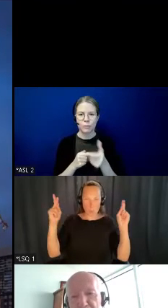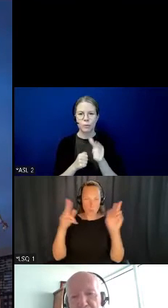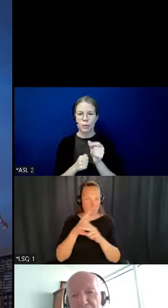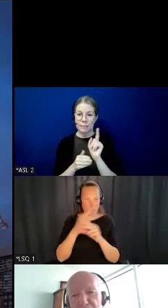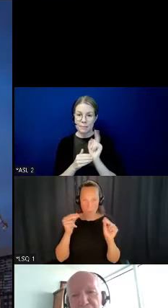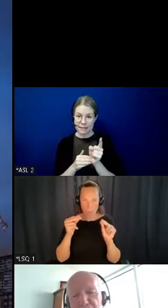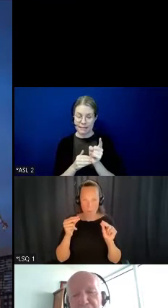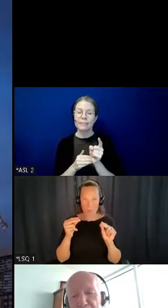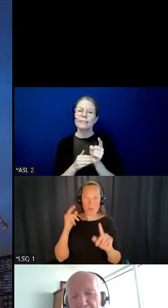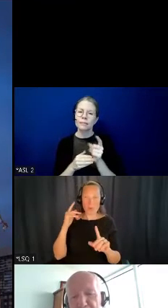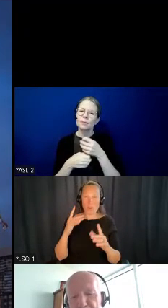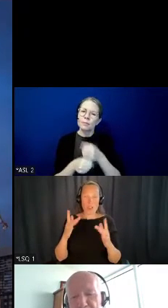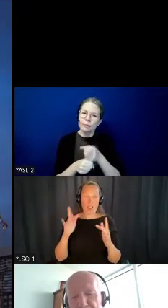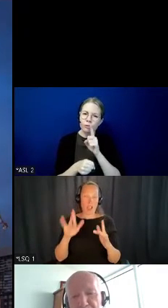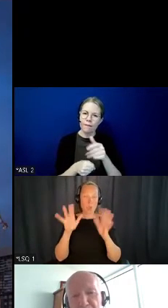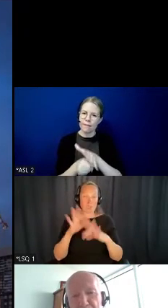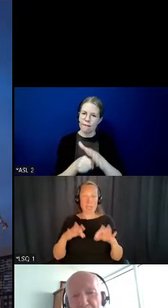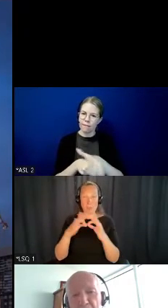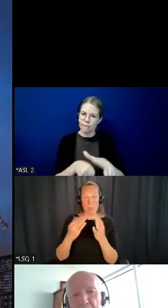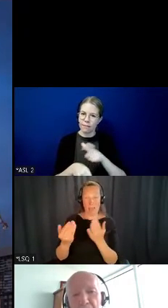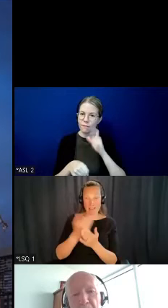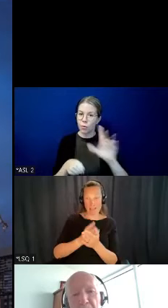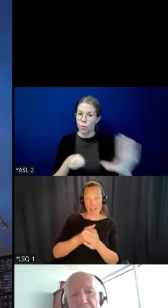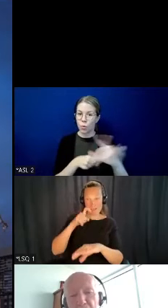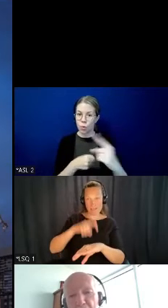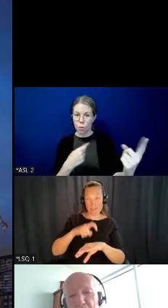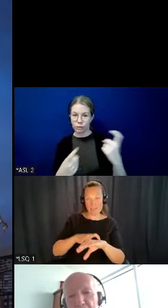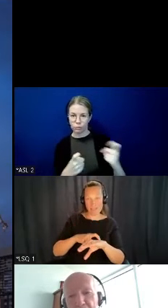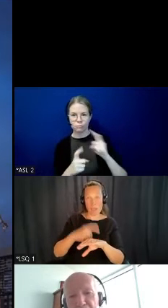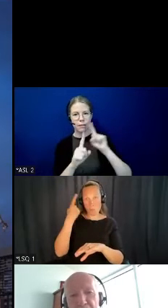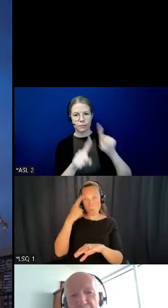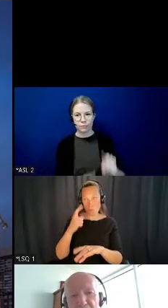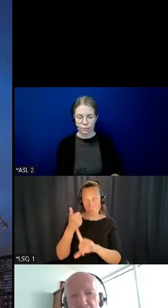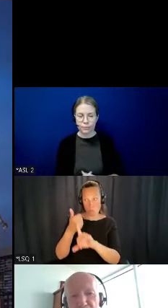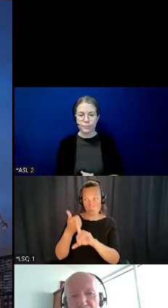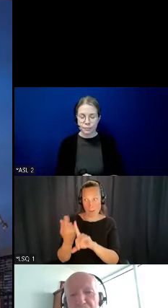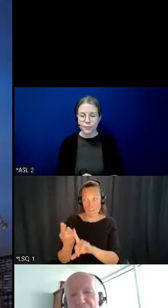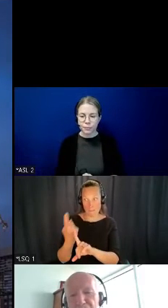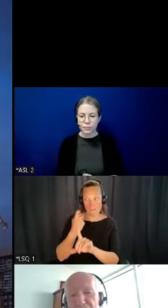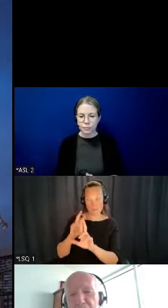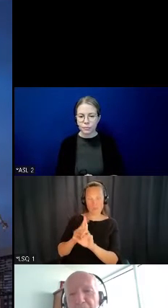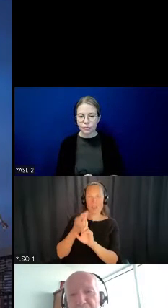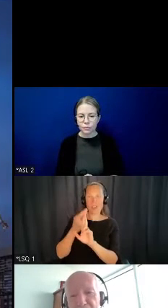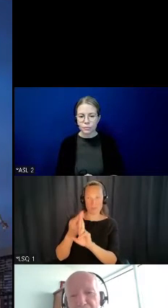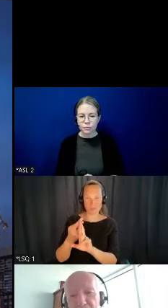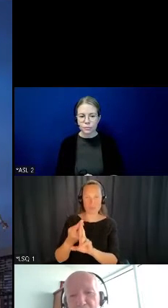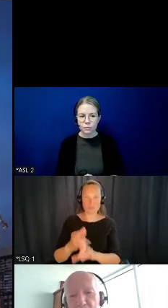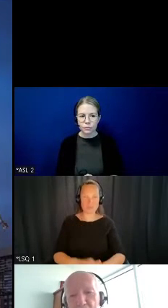WELL CONSIDERED IN THE TIME THAT WE HAVE. I'M GOING TO ASK SOMEBODY TO CHANGE THE SLIDES AS WE